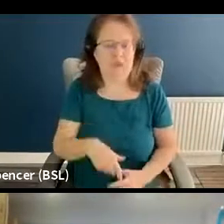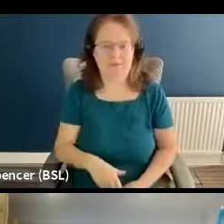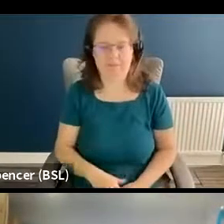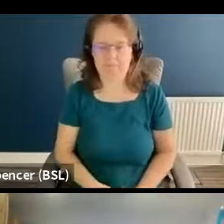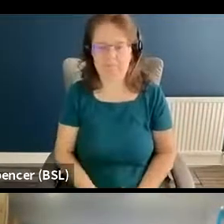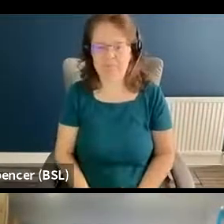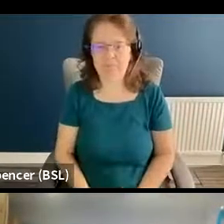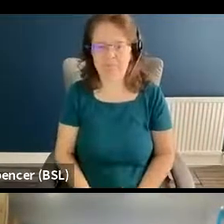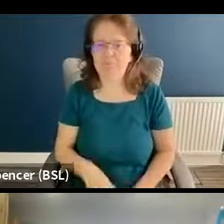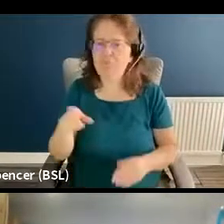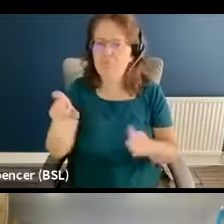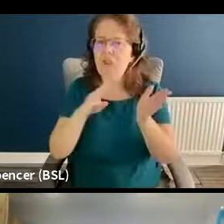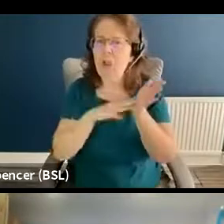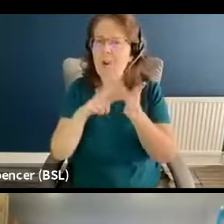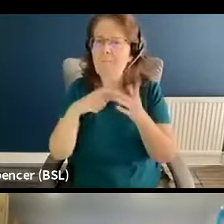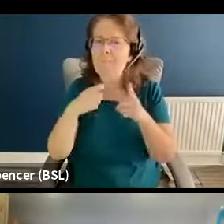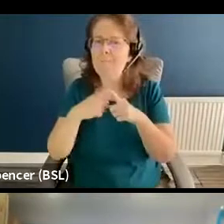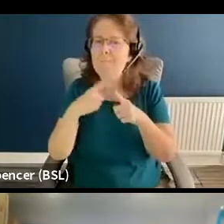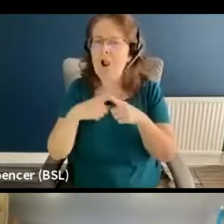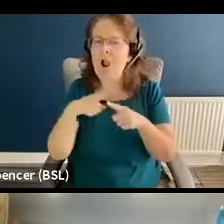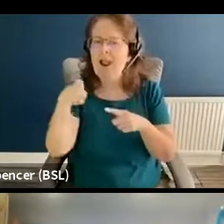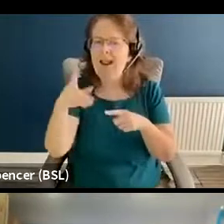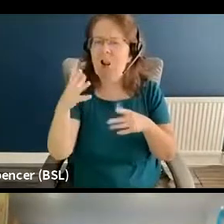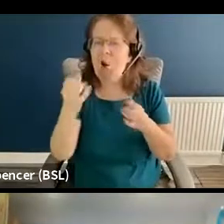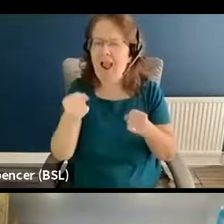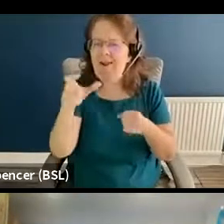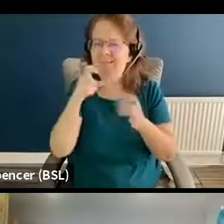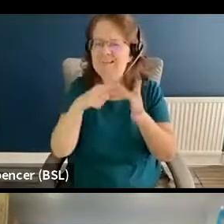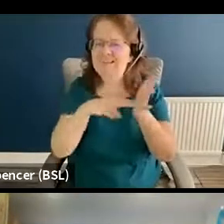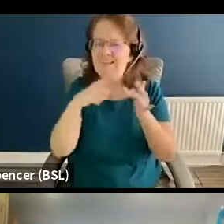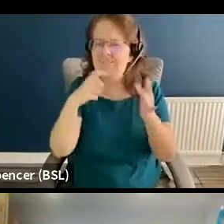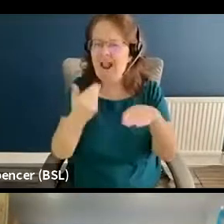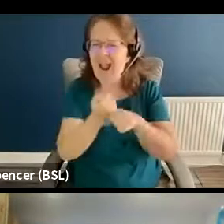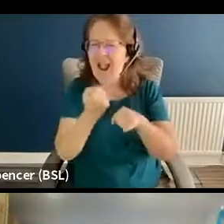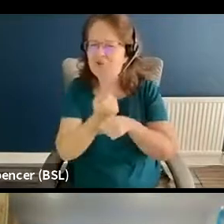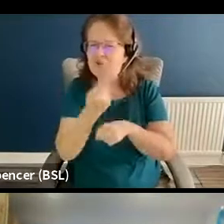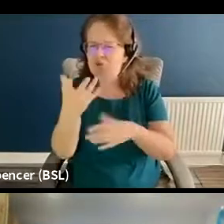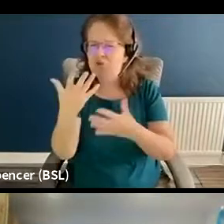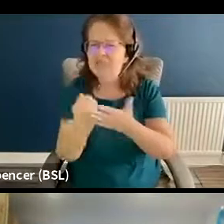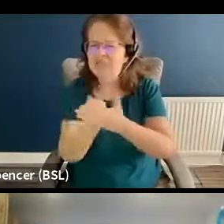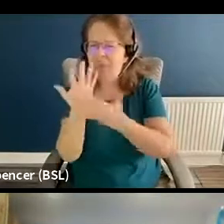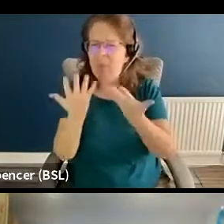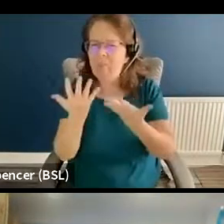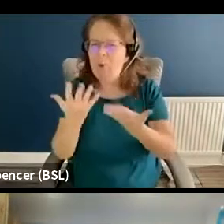Mike, you've got something at CivicActions that you're developing at the moment, the accessibility